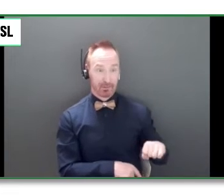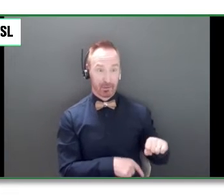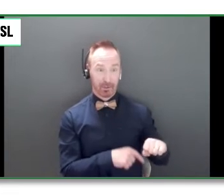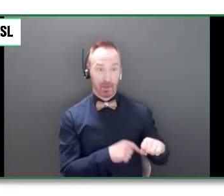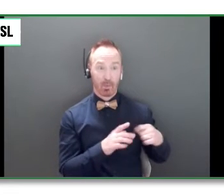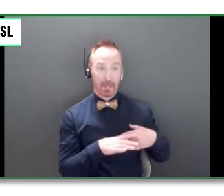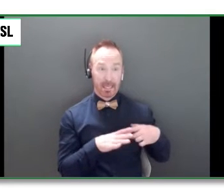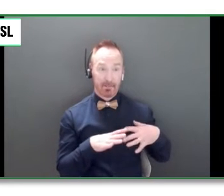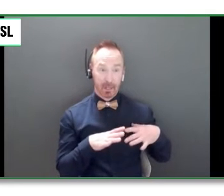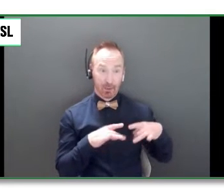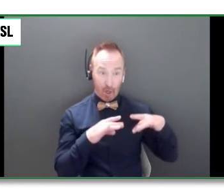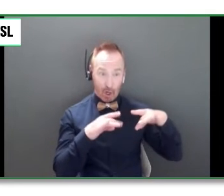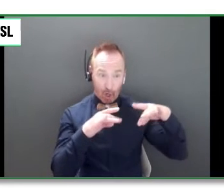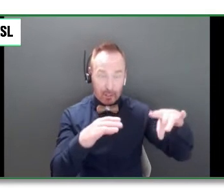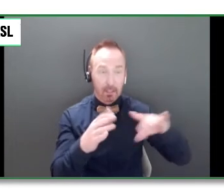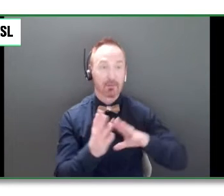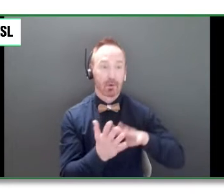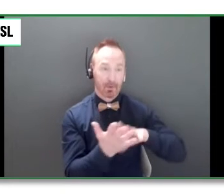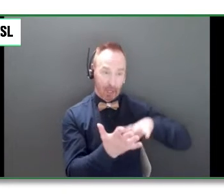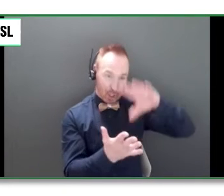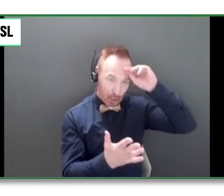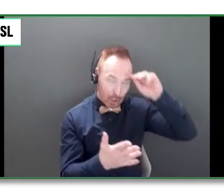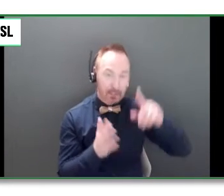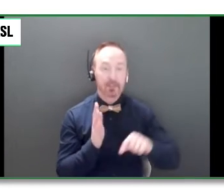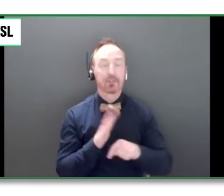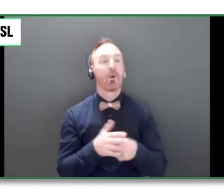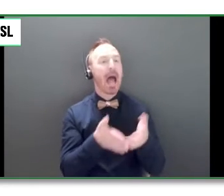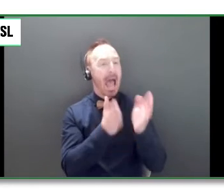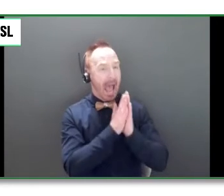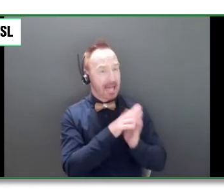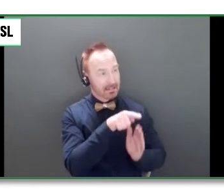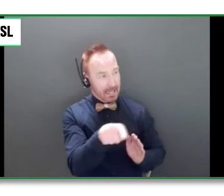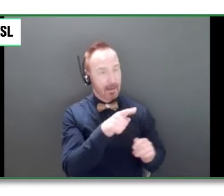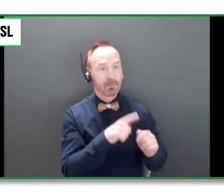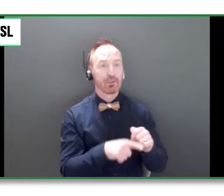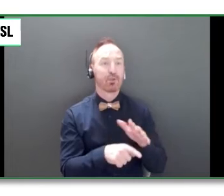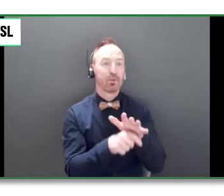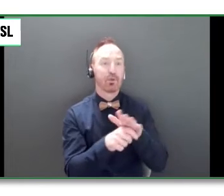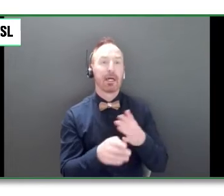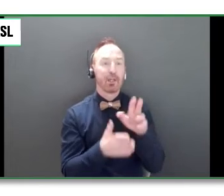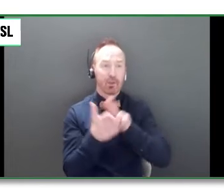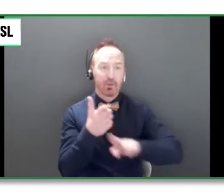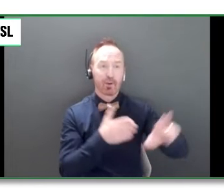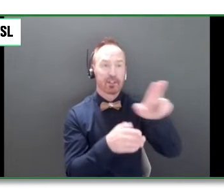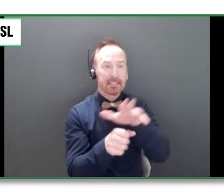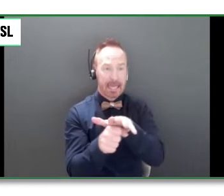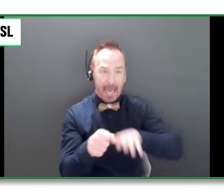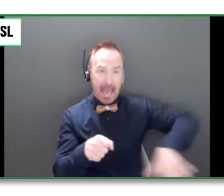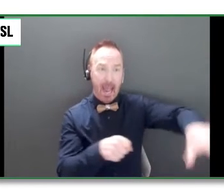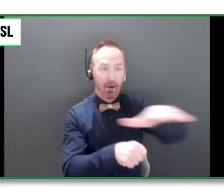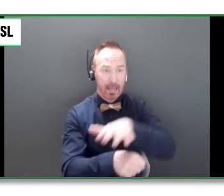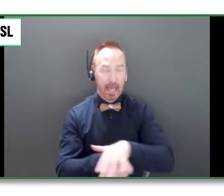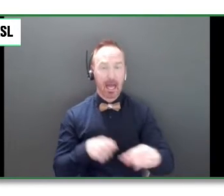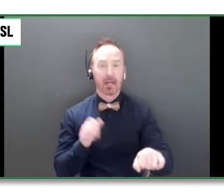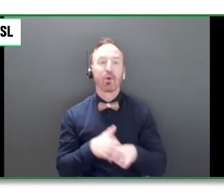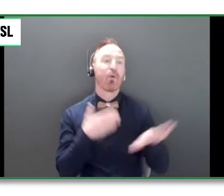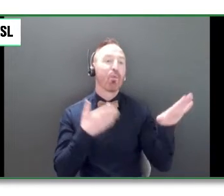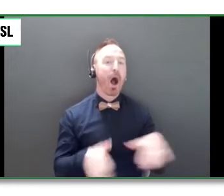around campus um in the way that they have available and consider the ways that human construction helps or hinders people